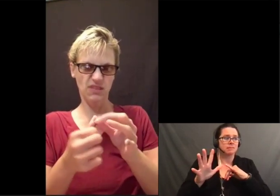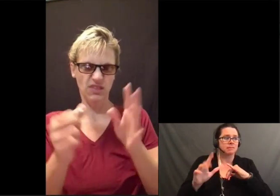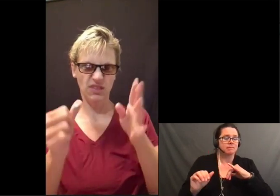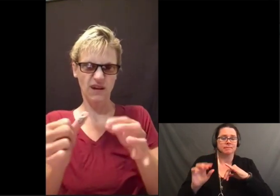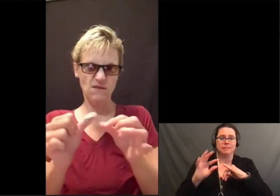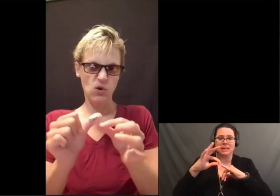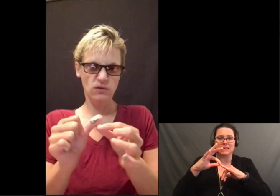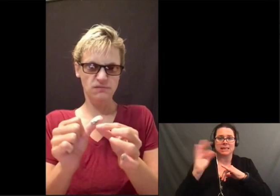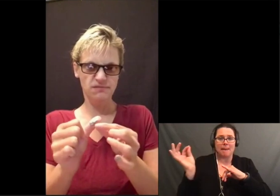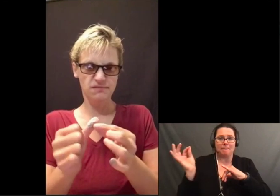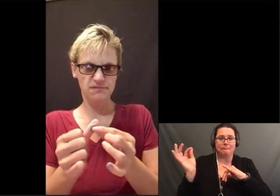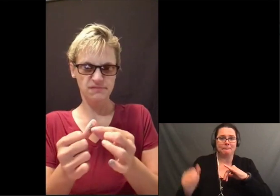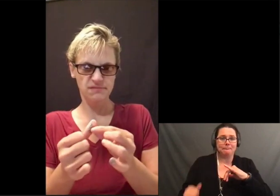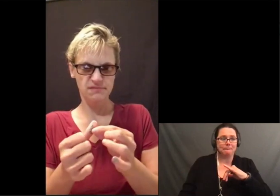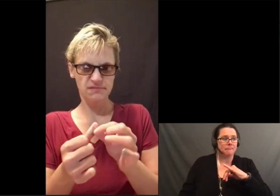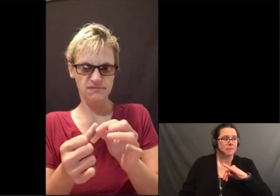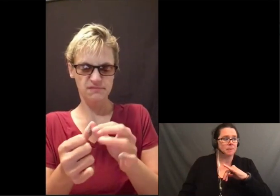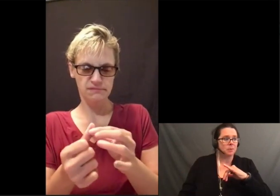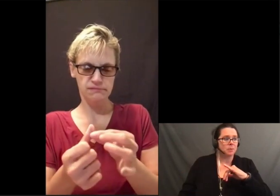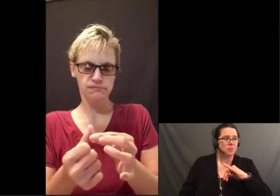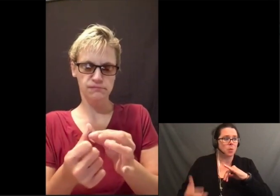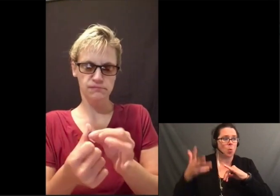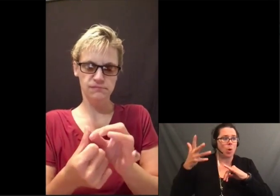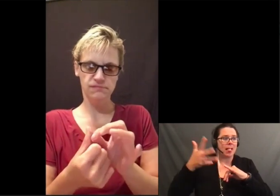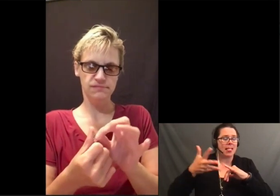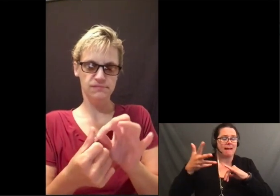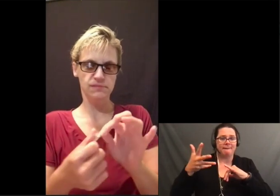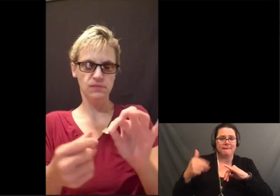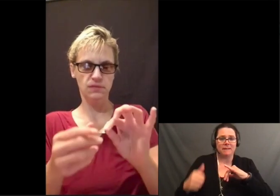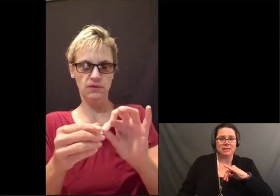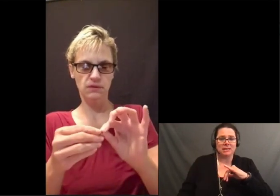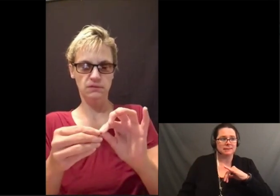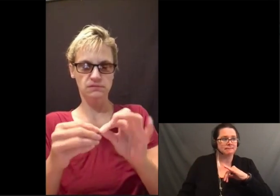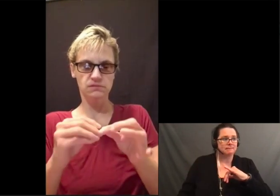And you just snap that off. This is what is leftover.